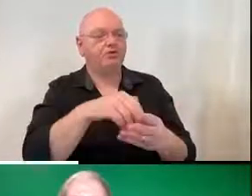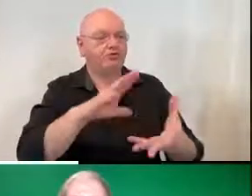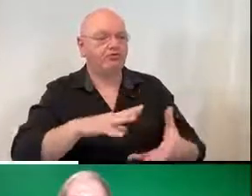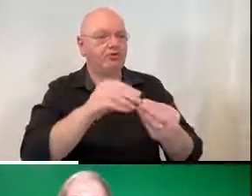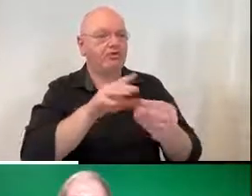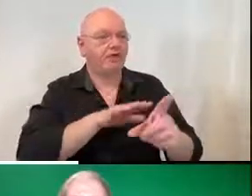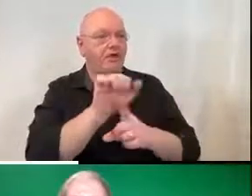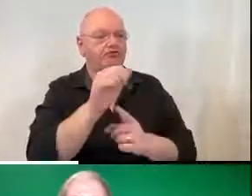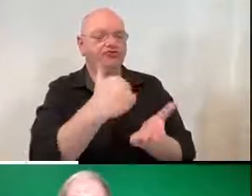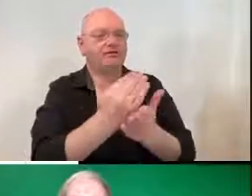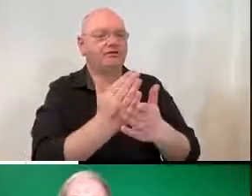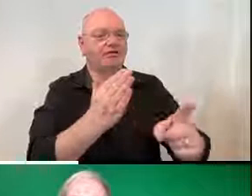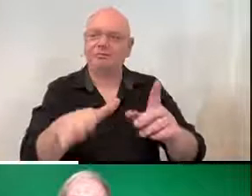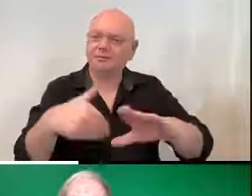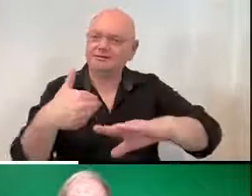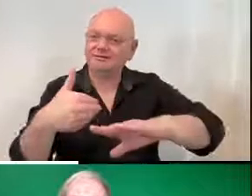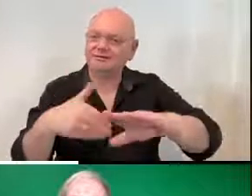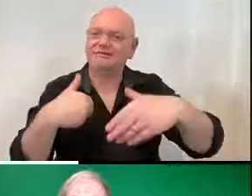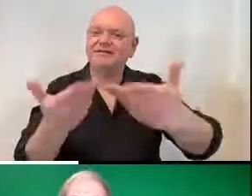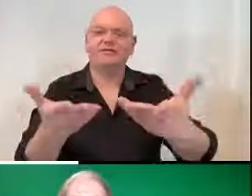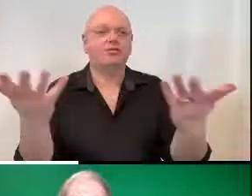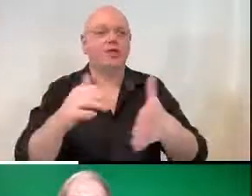So, finally, this will just about a very, very quick